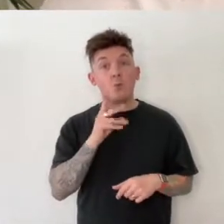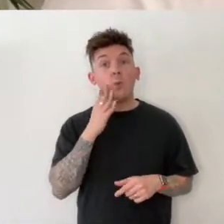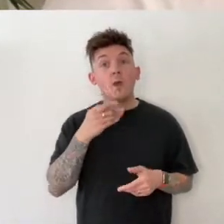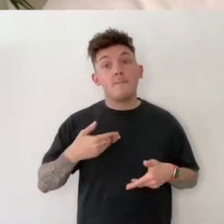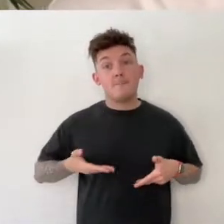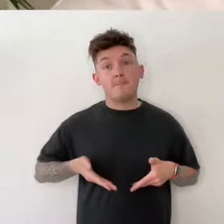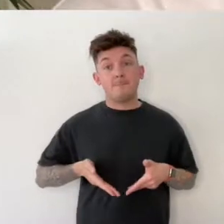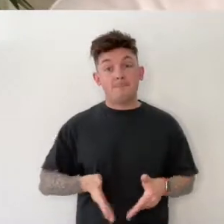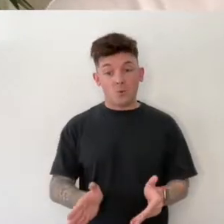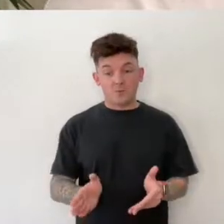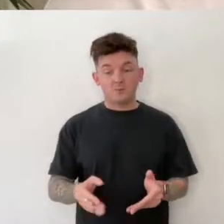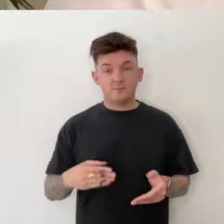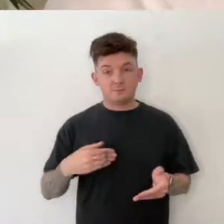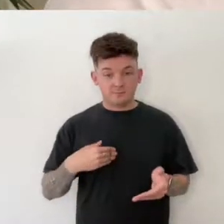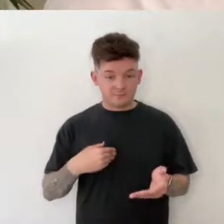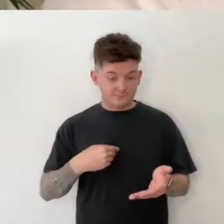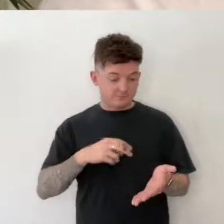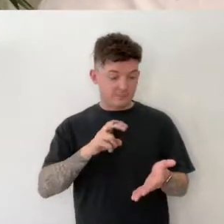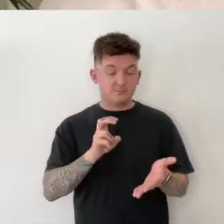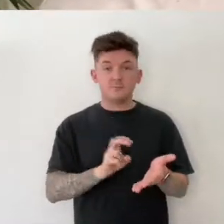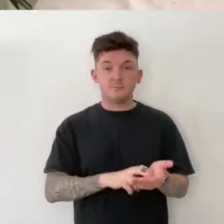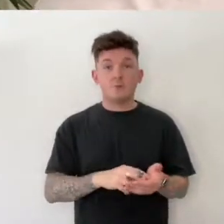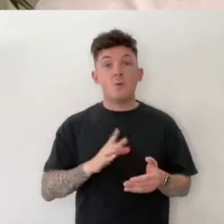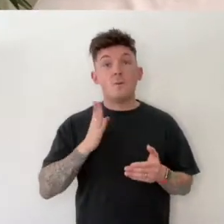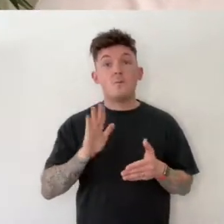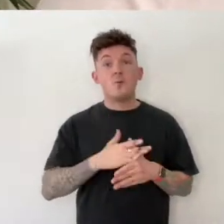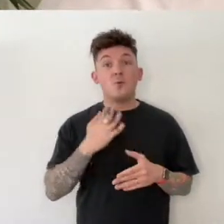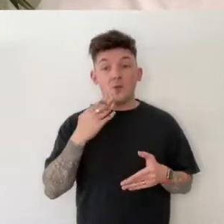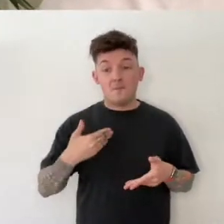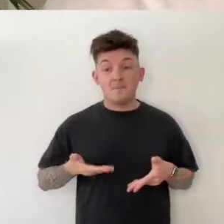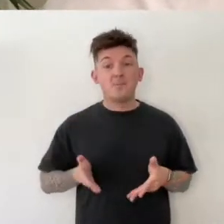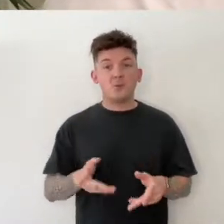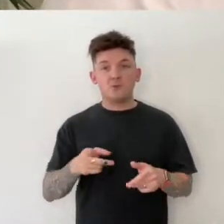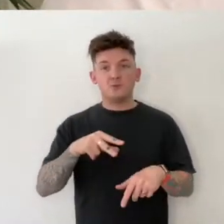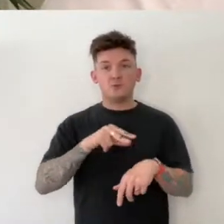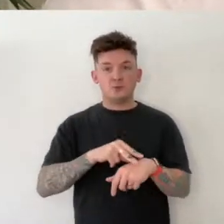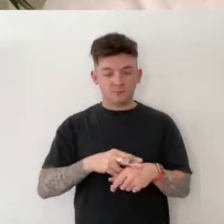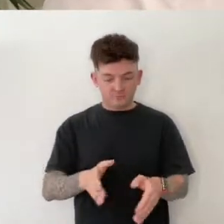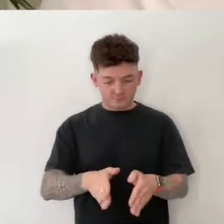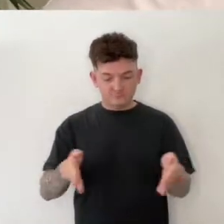because of when we looked between my legs when i was born they said "it's a boy" in